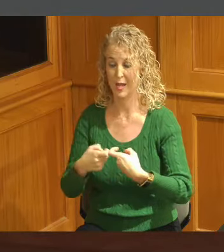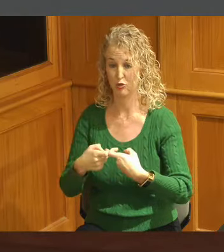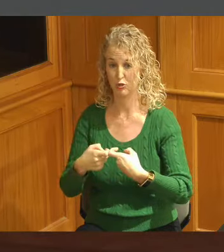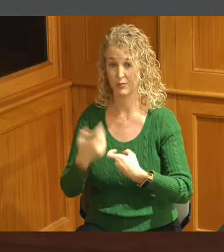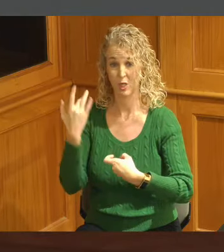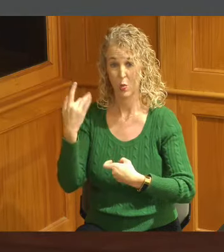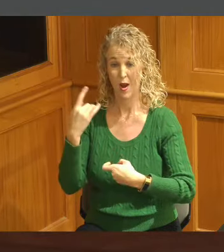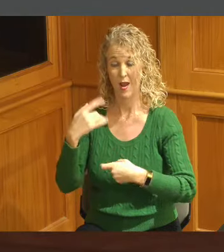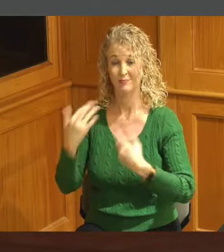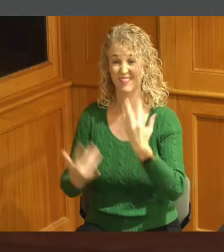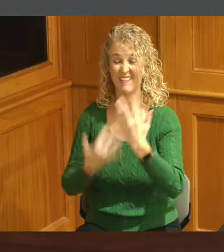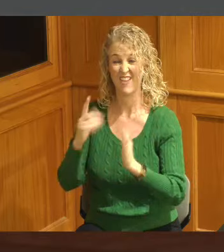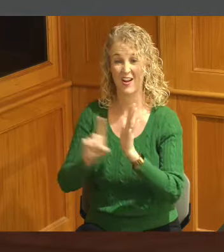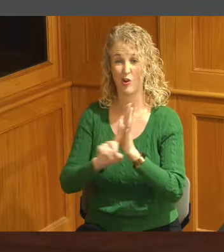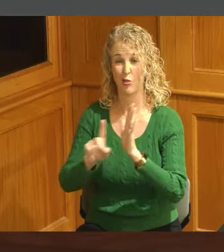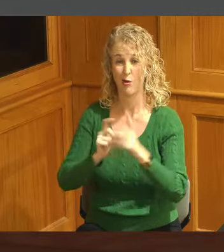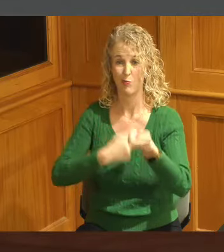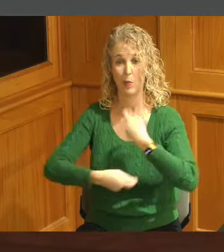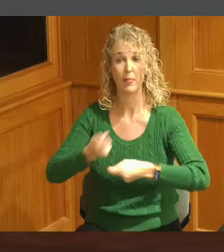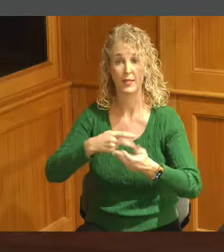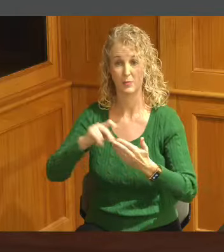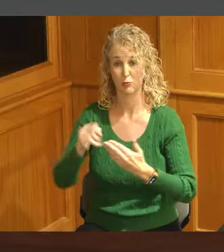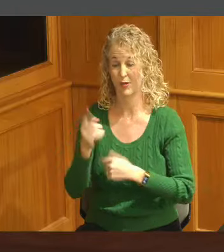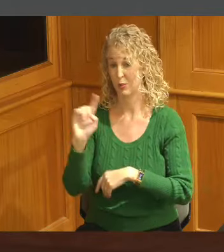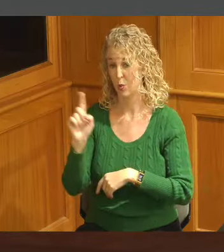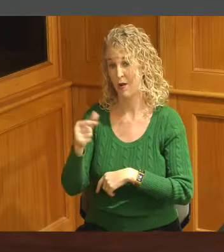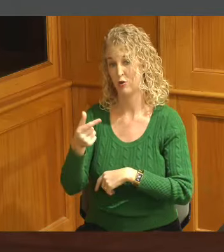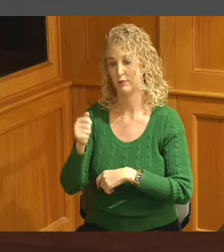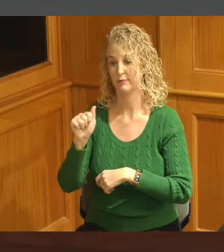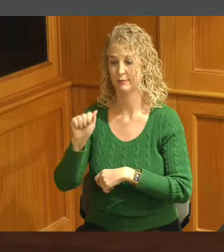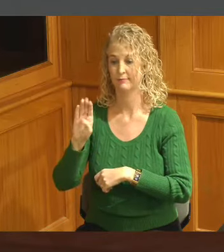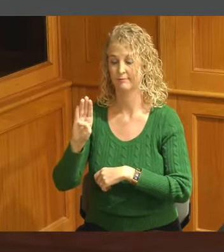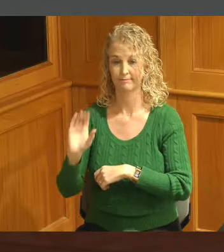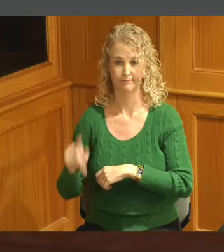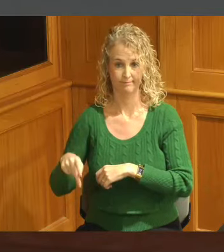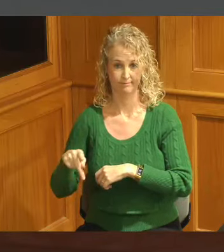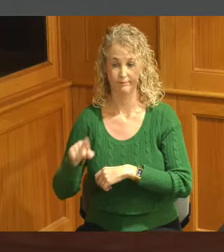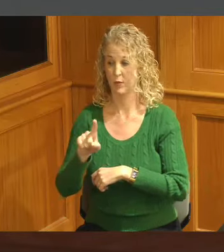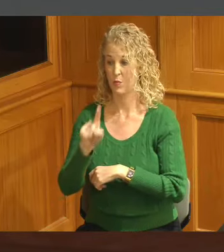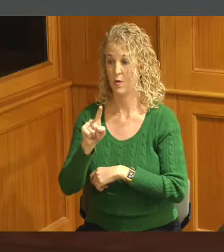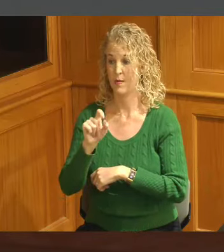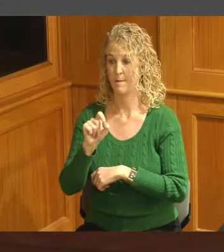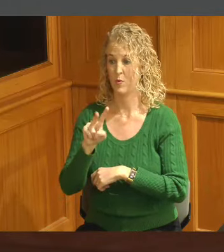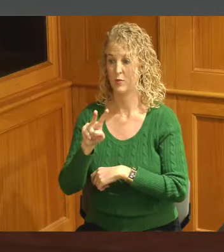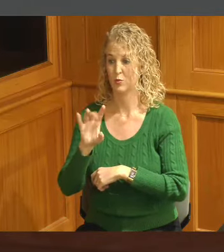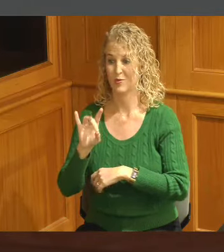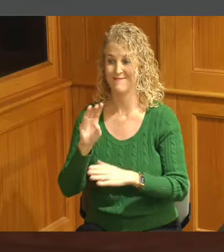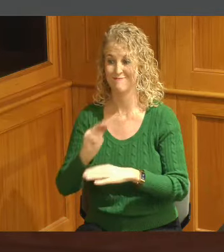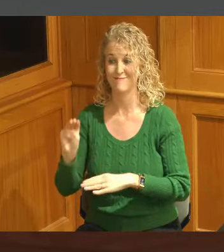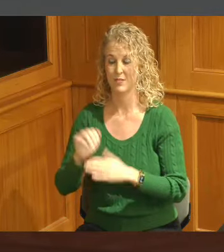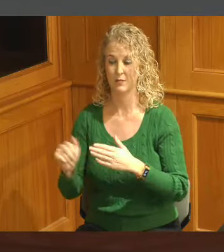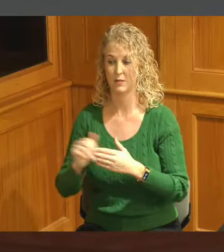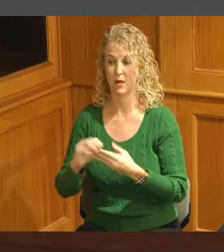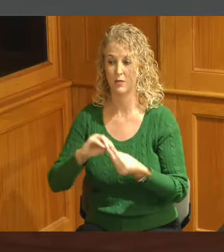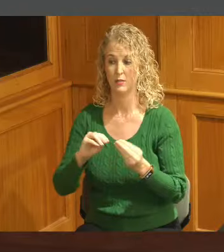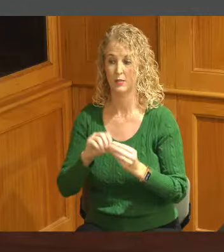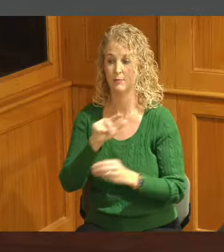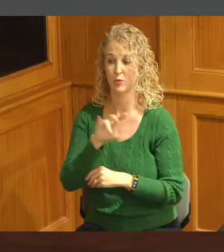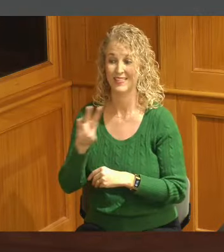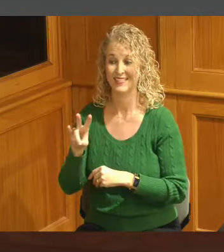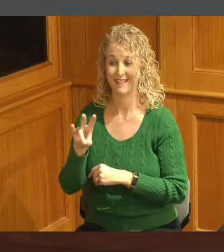fire alarm replacement project at Great American Ballpark, $1.28 million. Item 27 is the use of